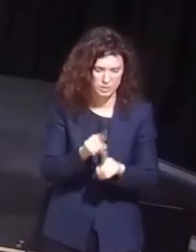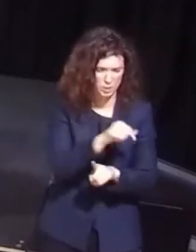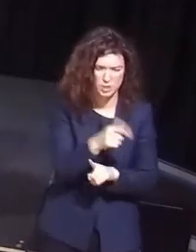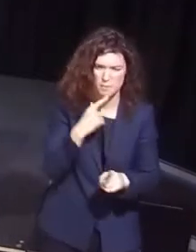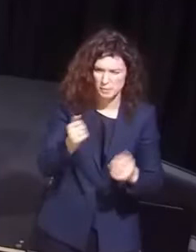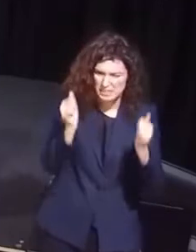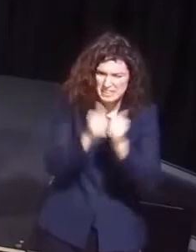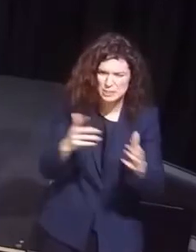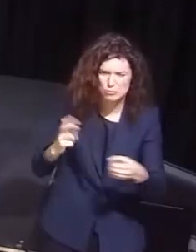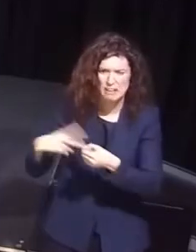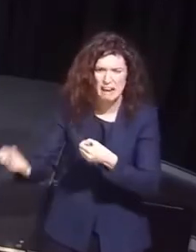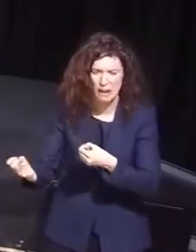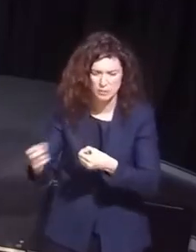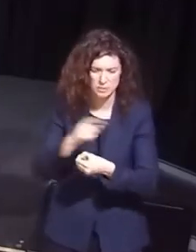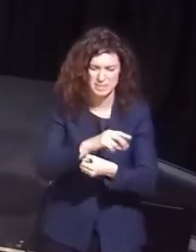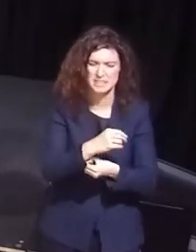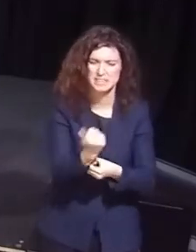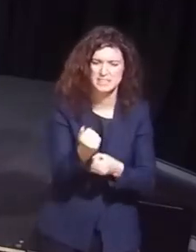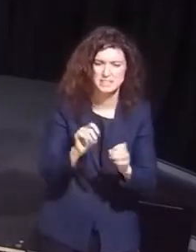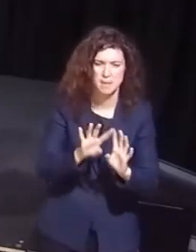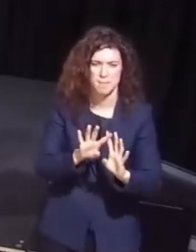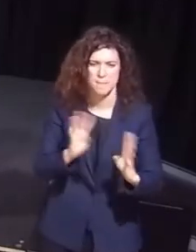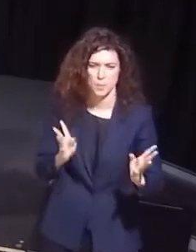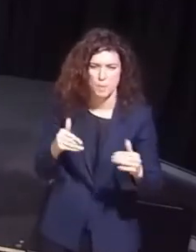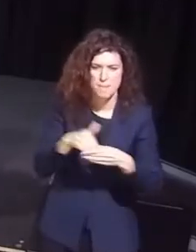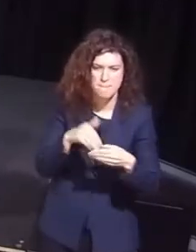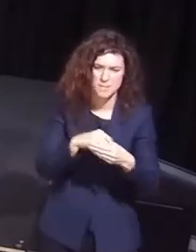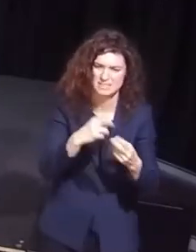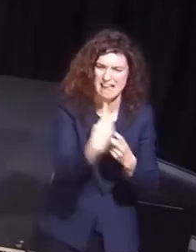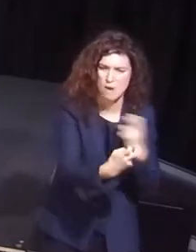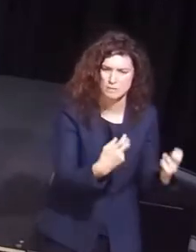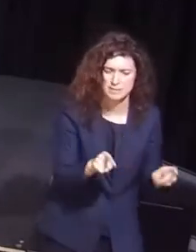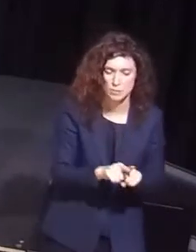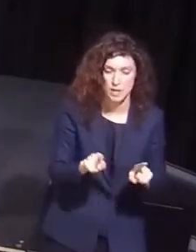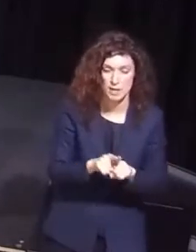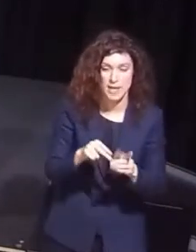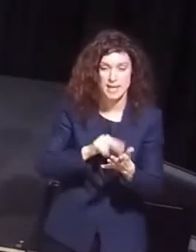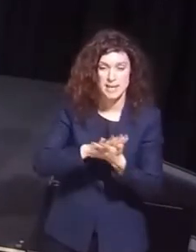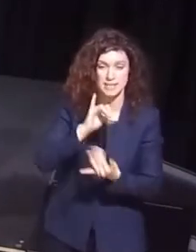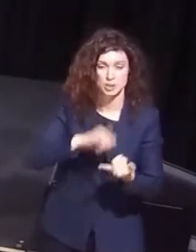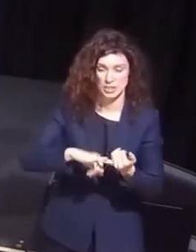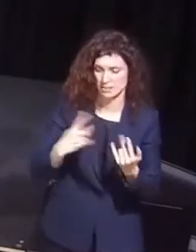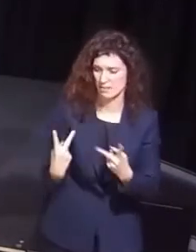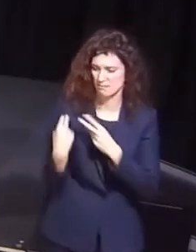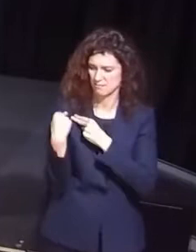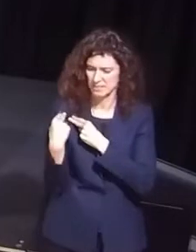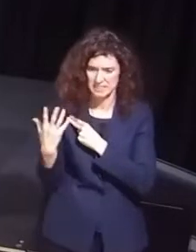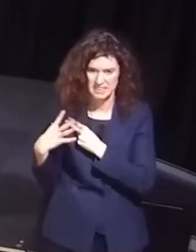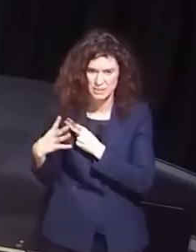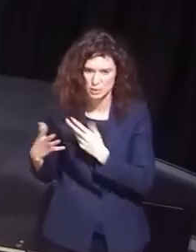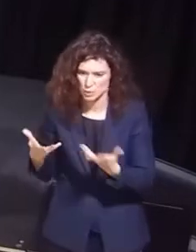Despite this, by 1974, the National Health Service had supported over 500 Possum installations around the UK,